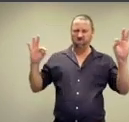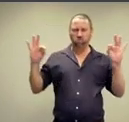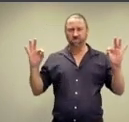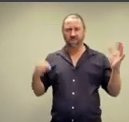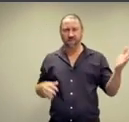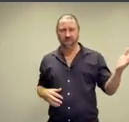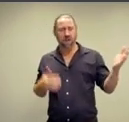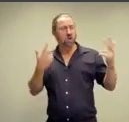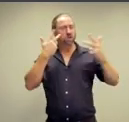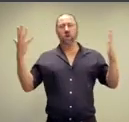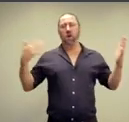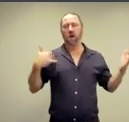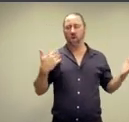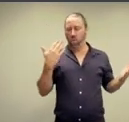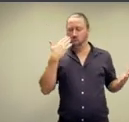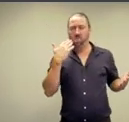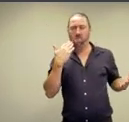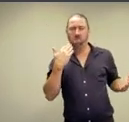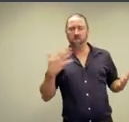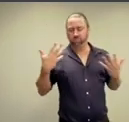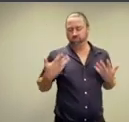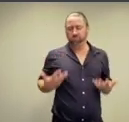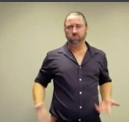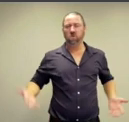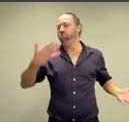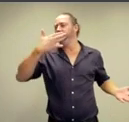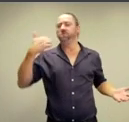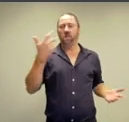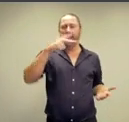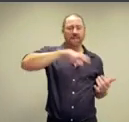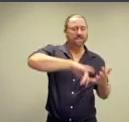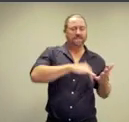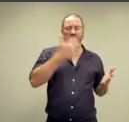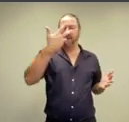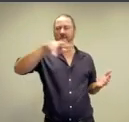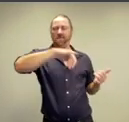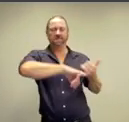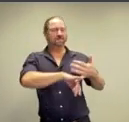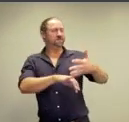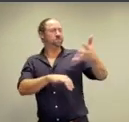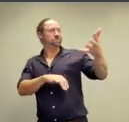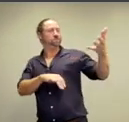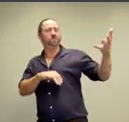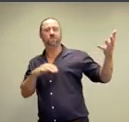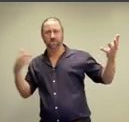time were kind of the height of femininity, they were kind of really the height of beauty but in the 80s and